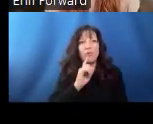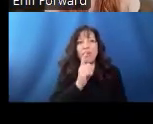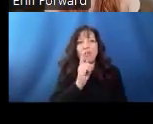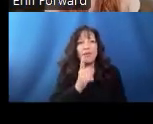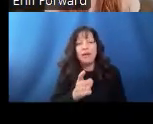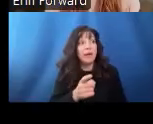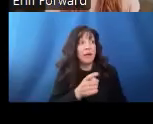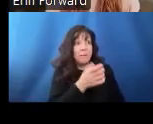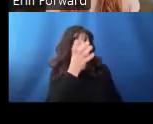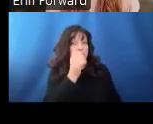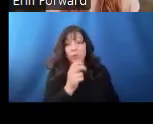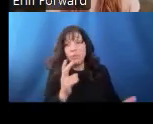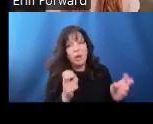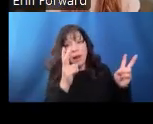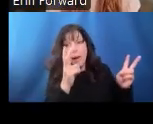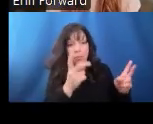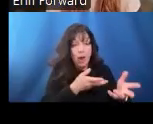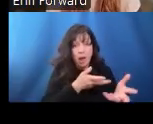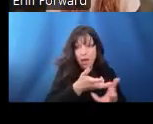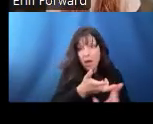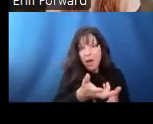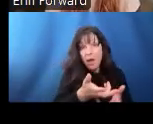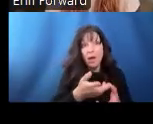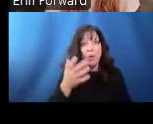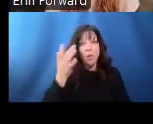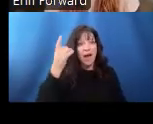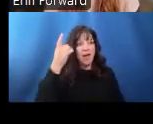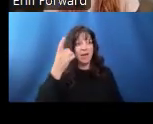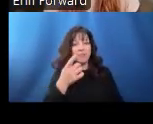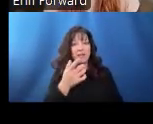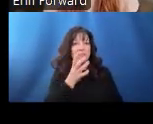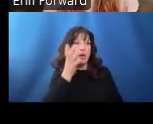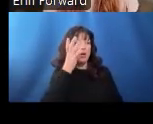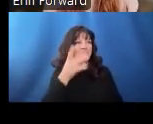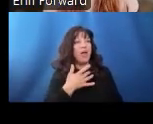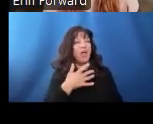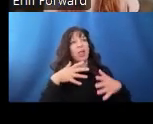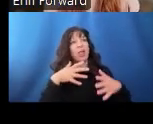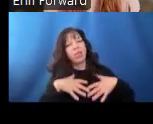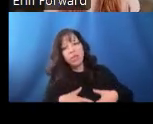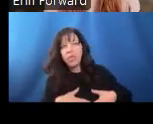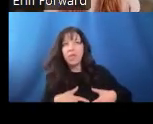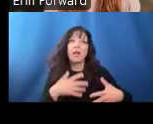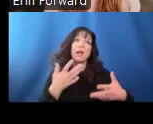it up when I first started working with them, because they they felt discouraged. And when I started using the principles